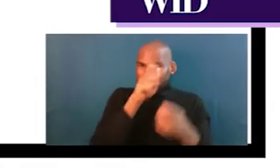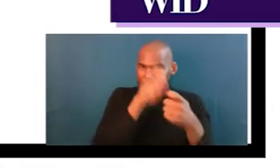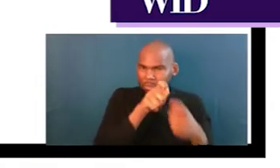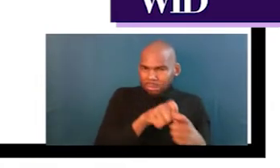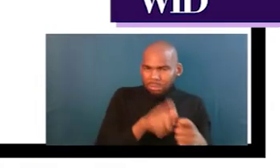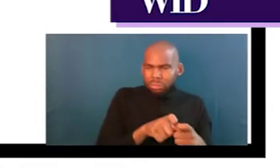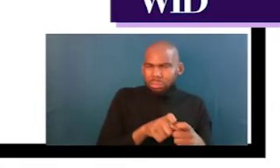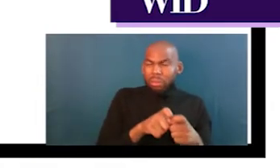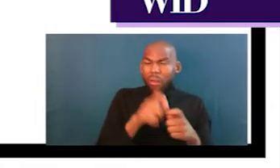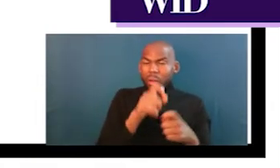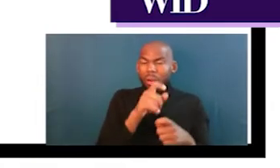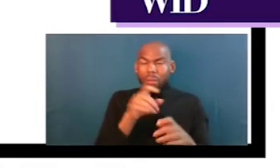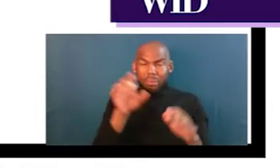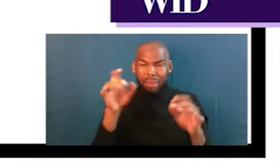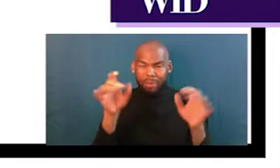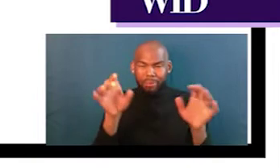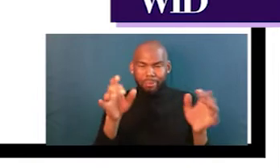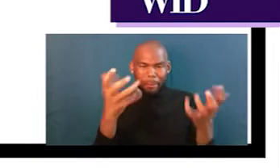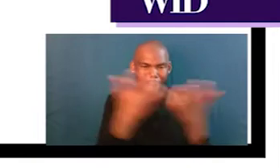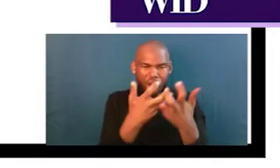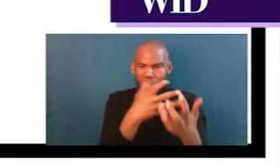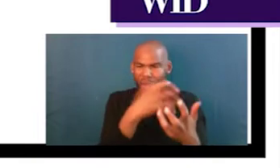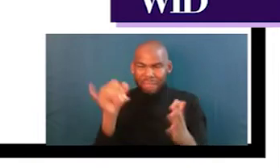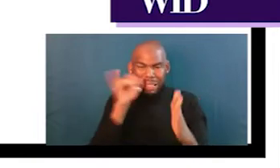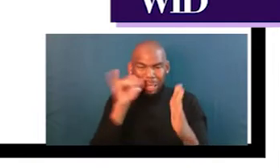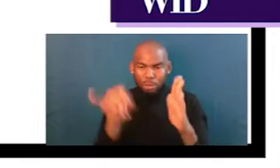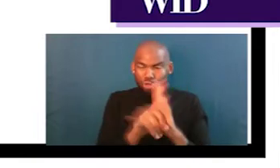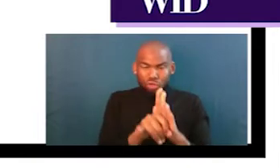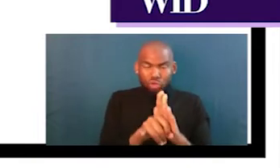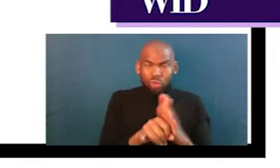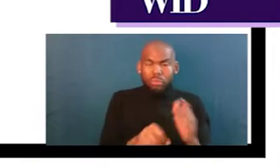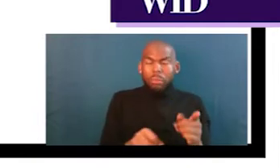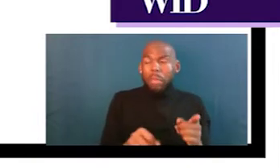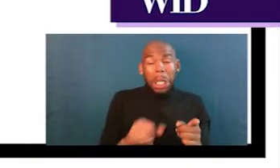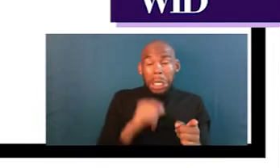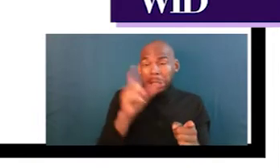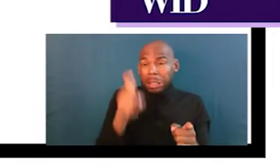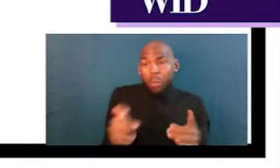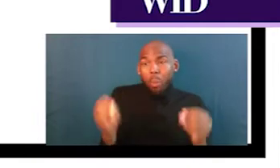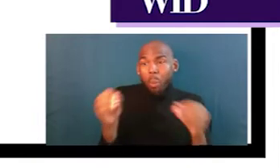of the image, generally alt text descriptions do not have to be more than a sentence. Some